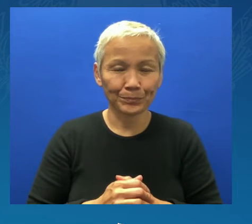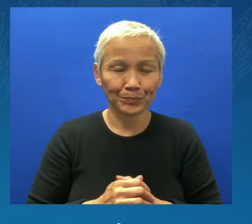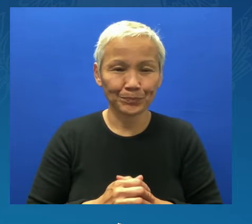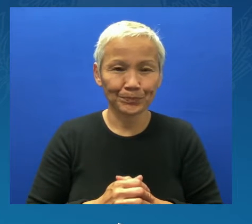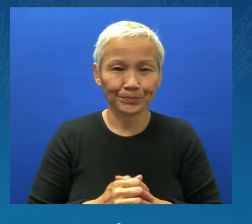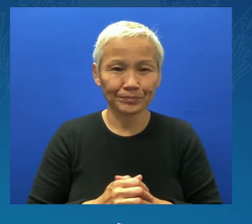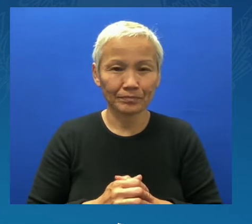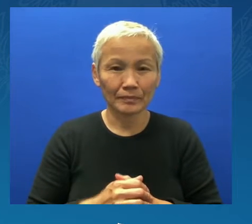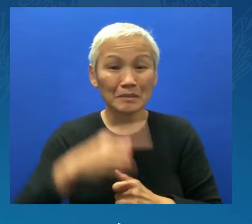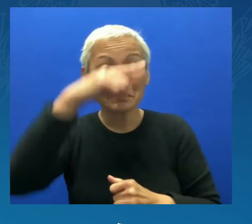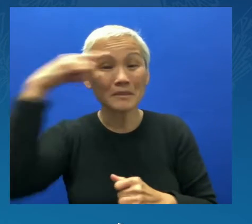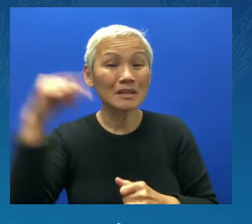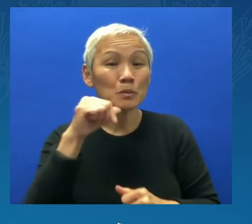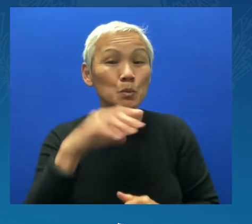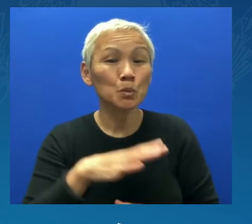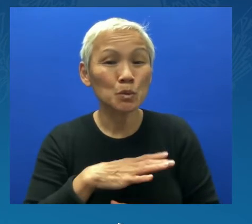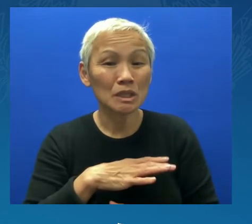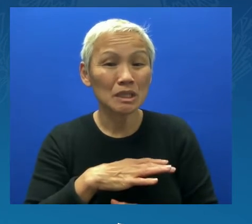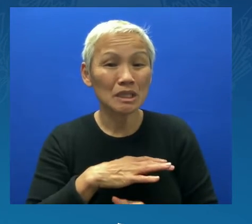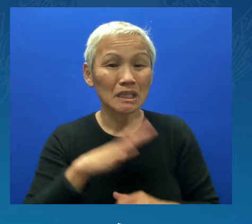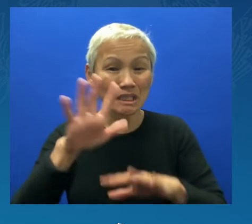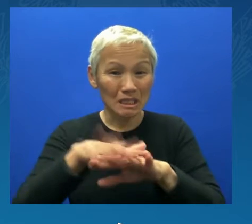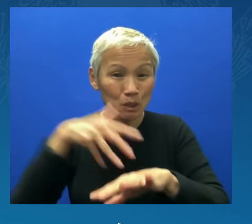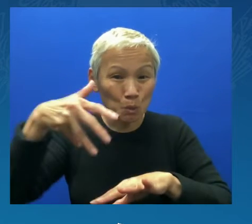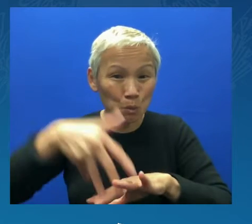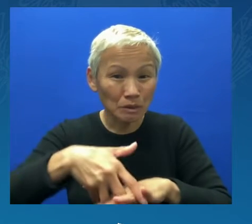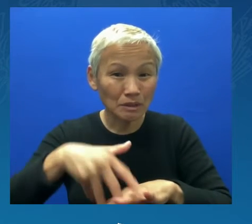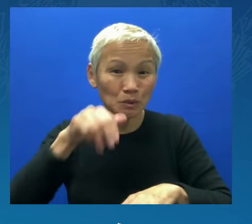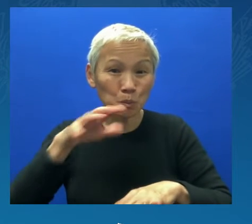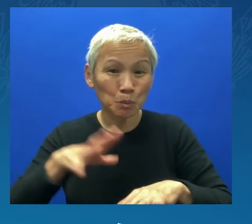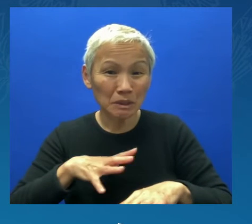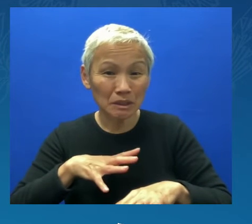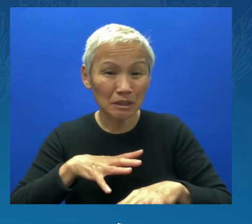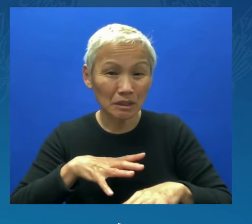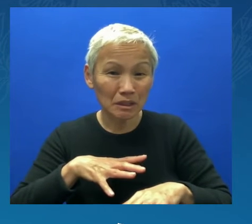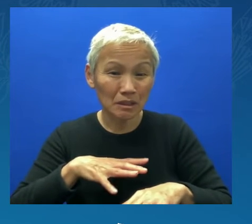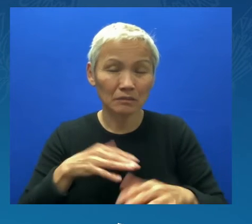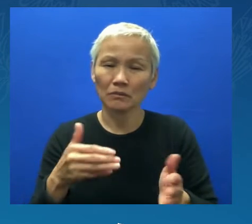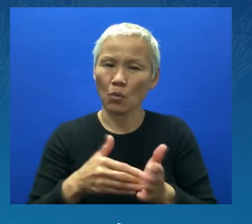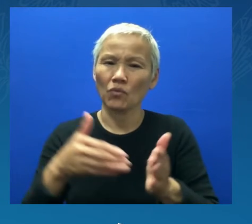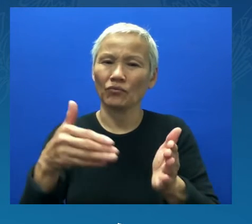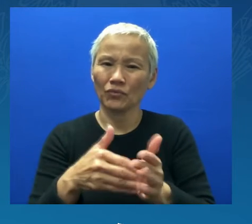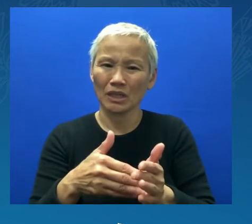it often has nothing to do with her socioeconomic or educational level.